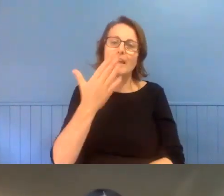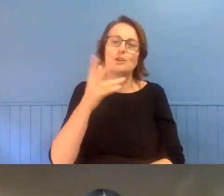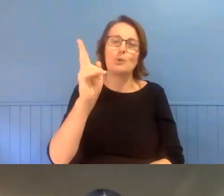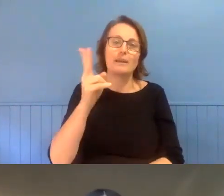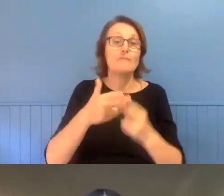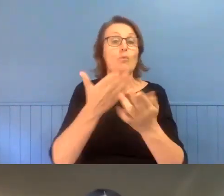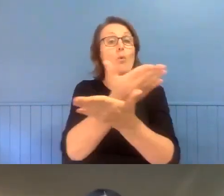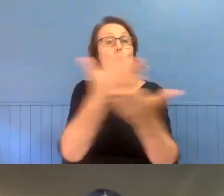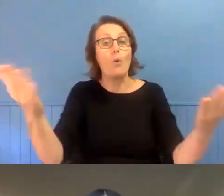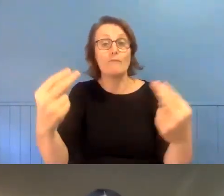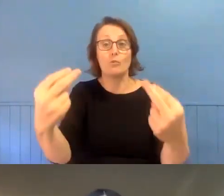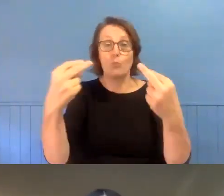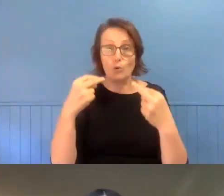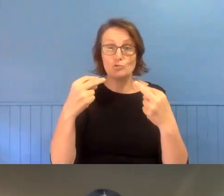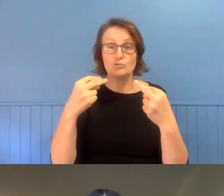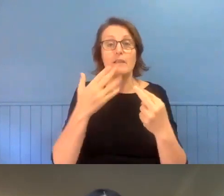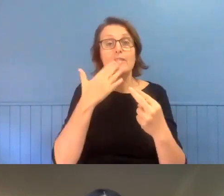creativity and ongoing working together with us tofigure this all